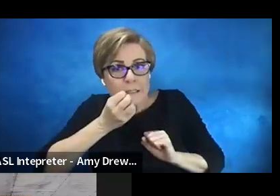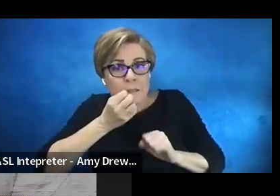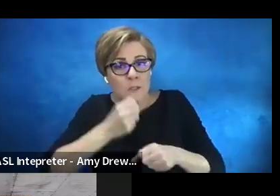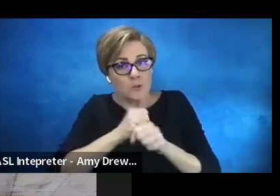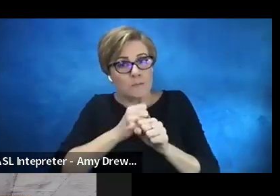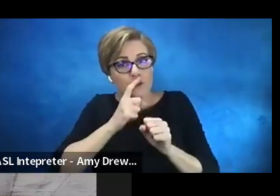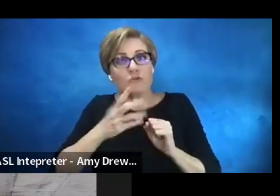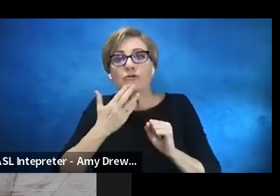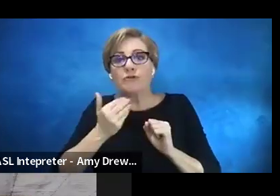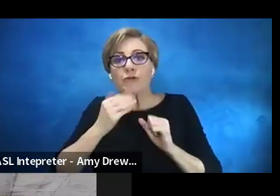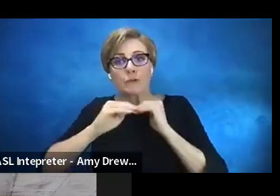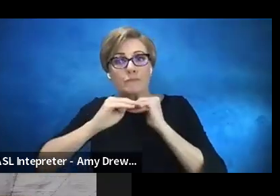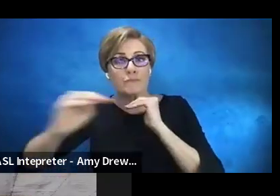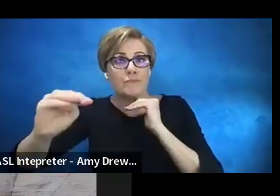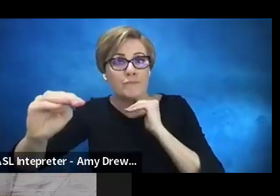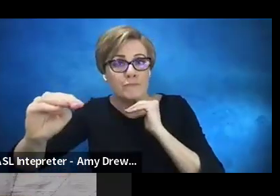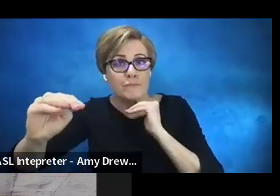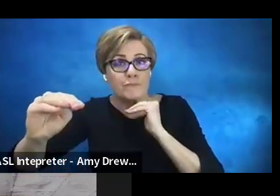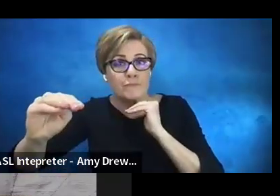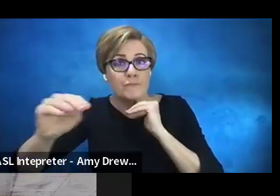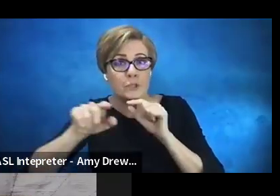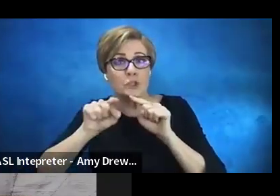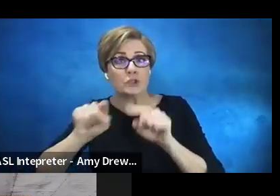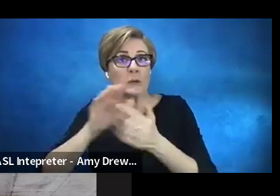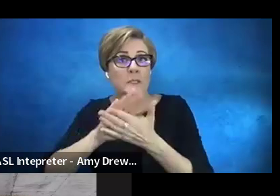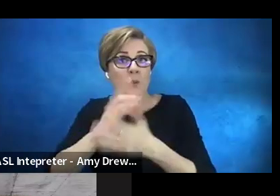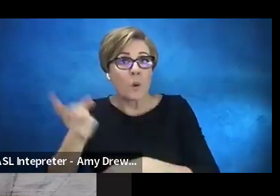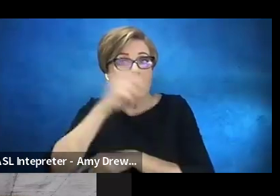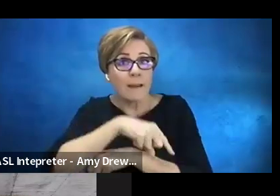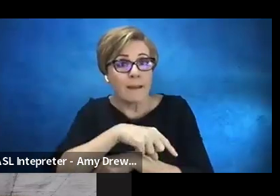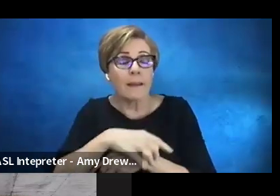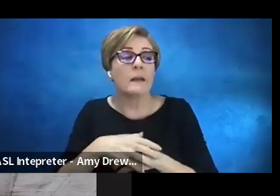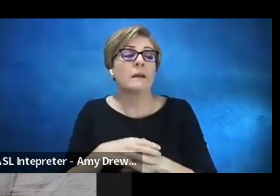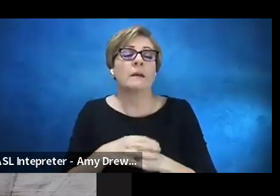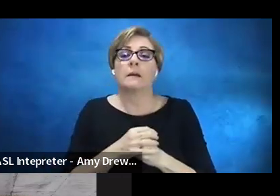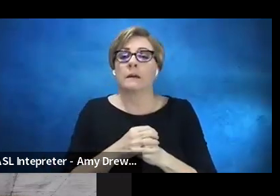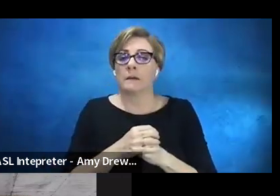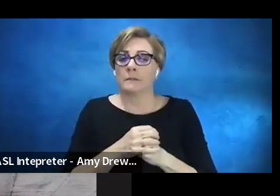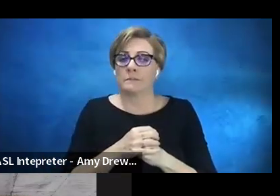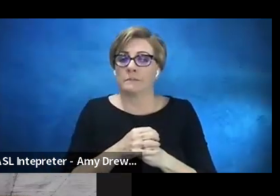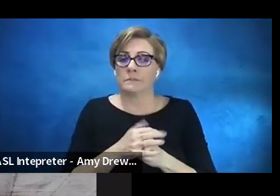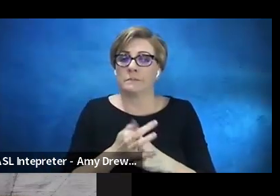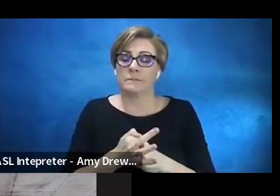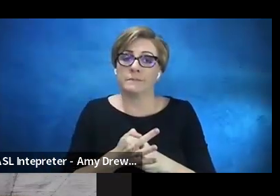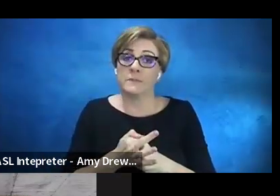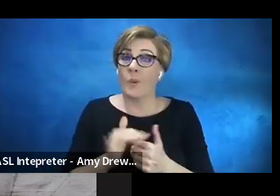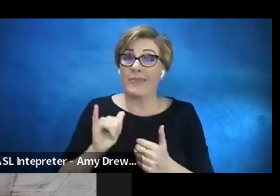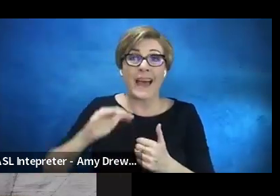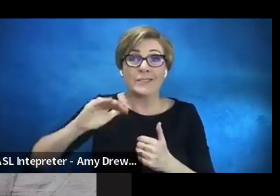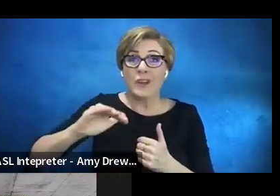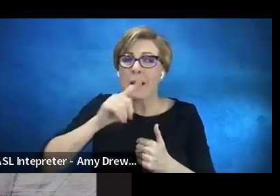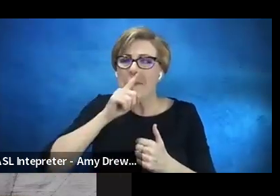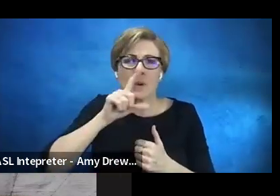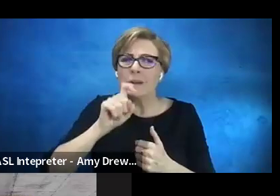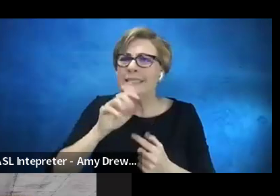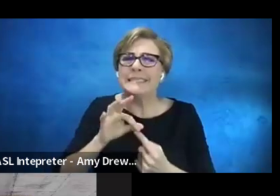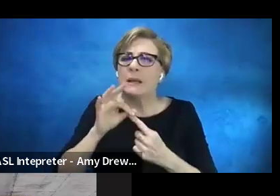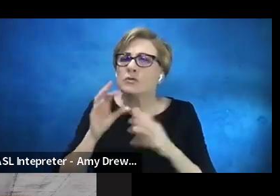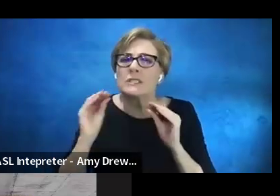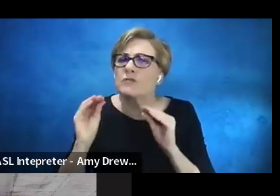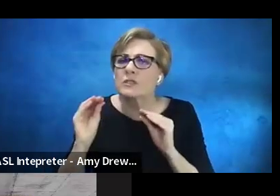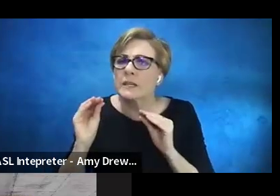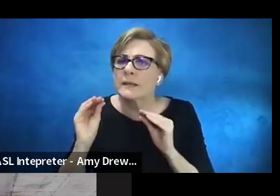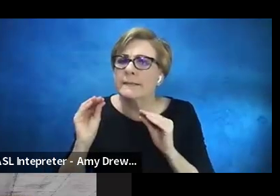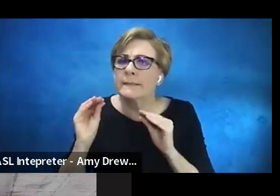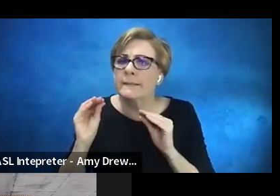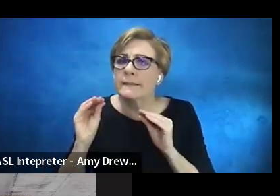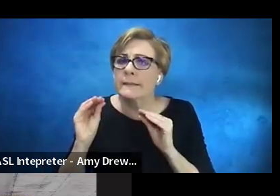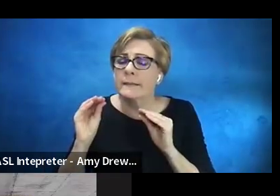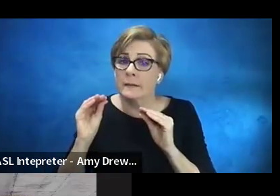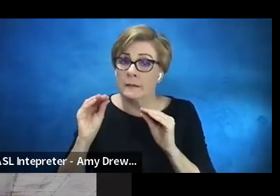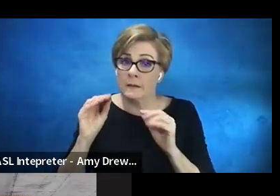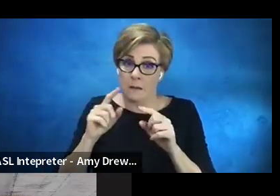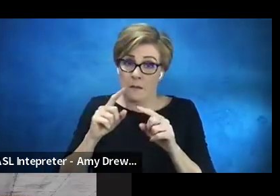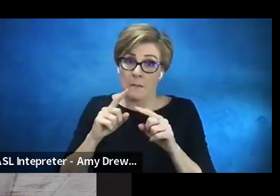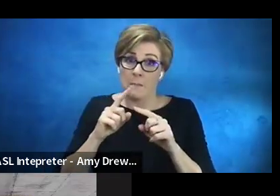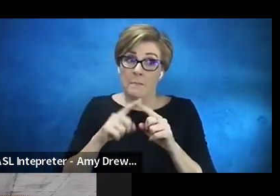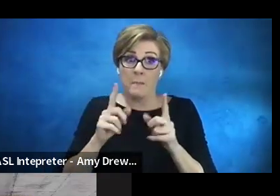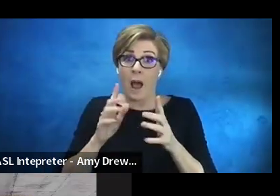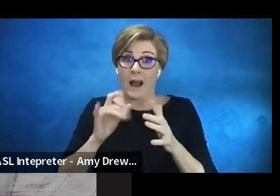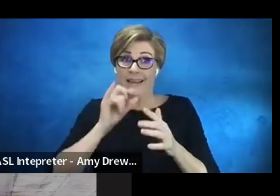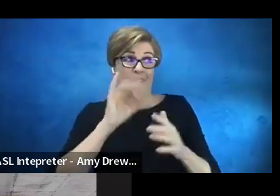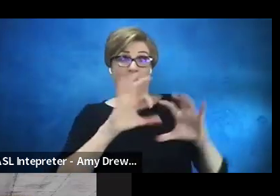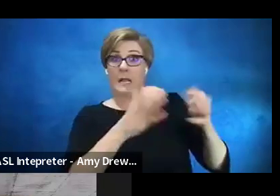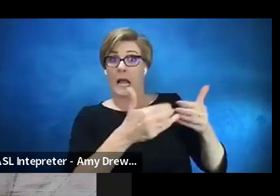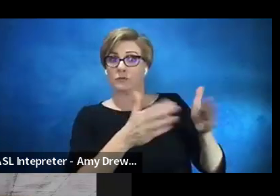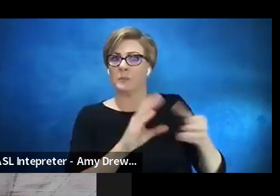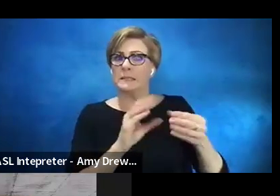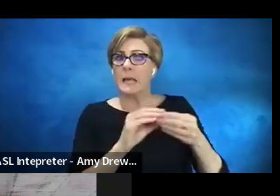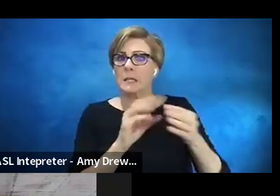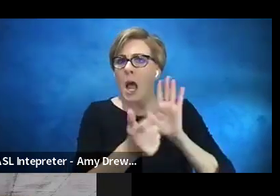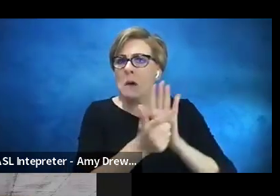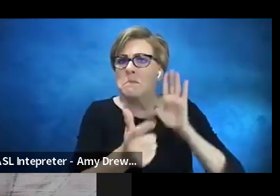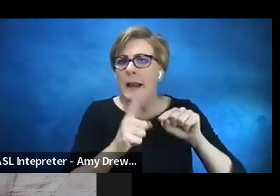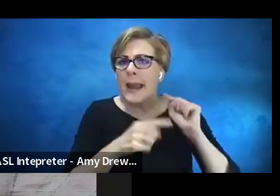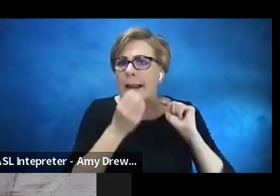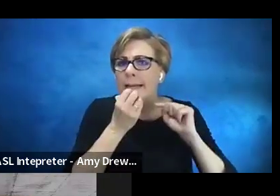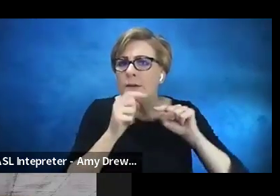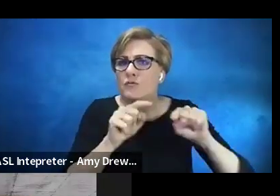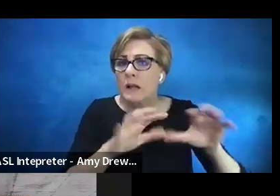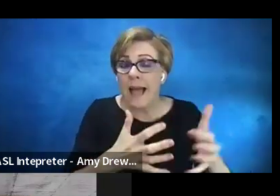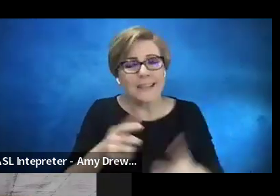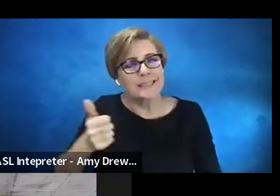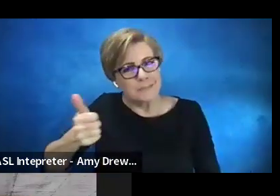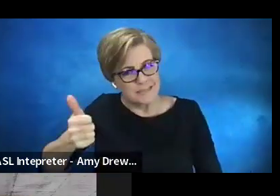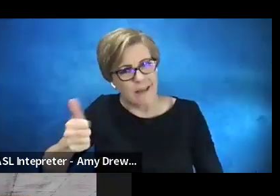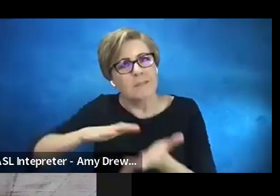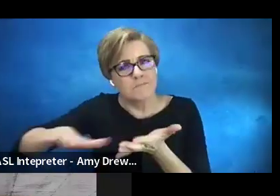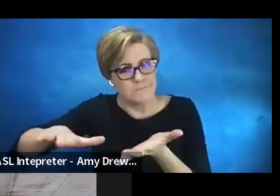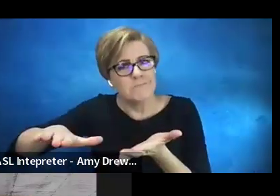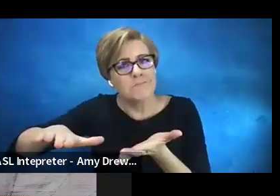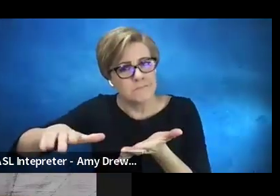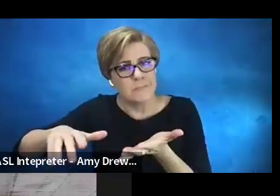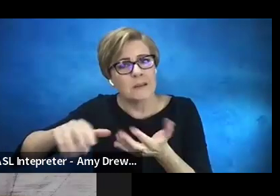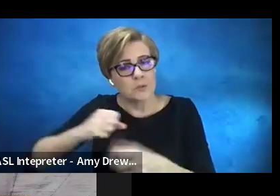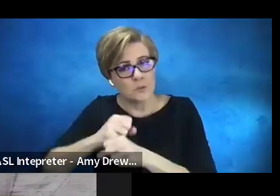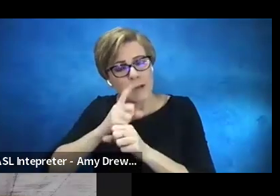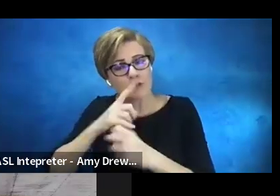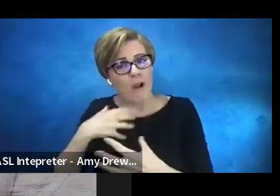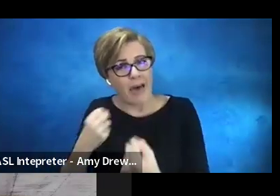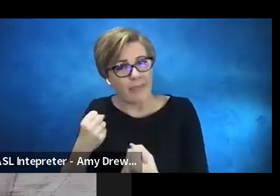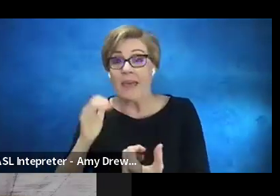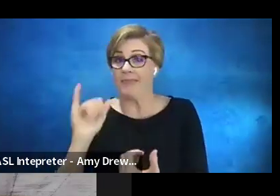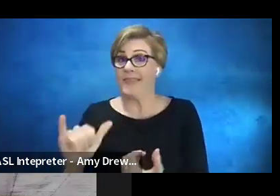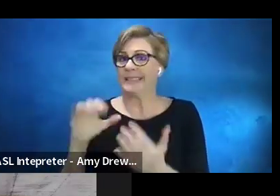The last thing I'll say, just as a friendly reminder, to be eligible for services under the Individuals with Education Act, a child has to, one, have a disability and two, needs special instruction. It isn't just enough to have a disability. You need to also need special education services. For kids who are eligible for supports under Section 504, the Rehabilitation Act, they have a disability. They need accommodations. So it's a kid with diabetes that needs to b